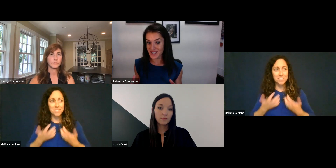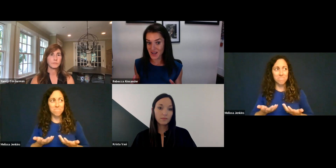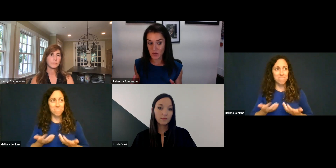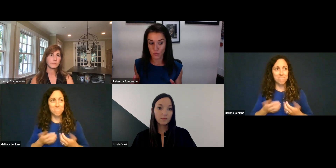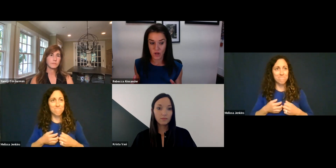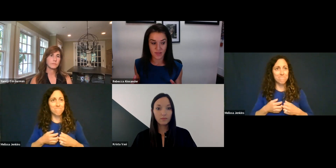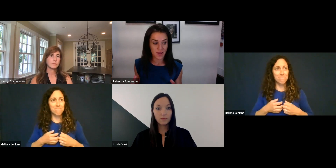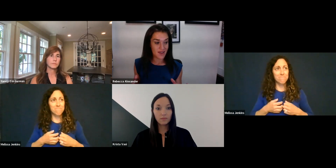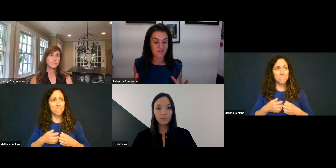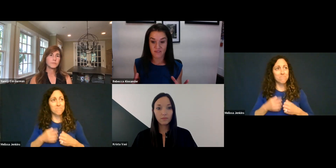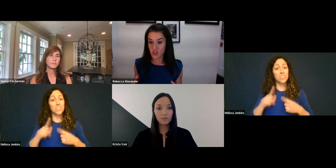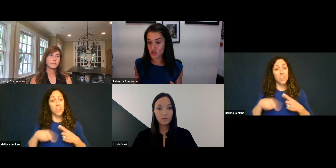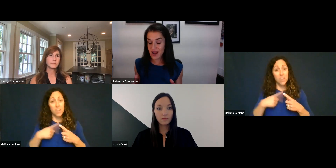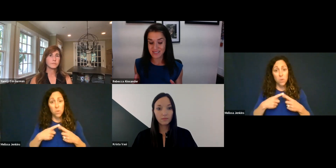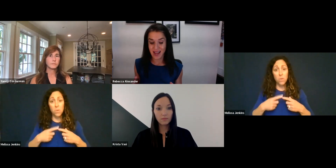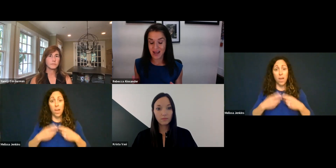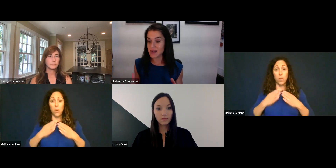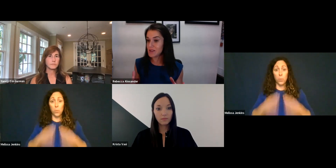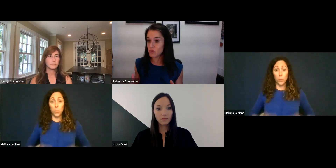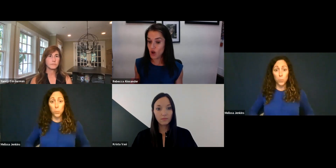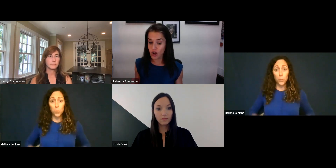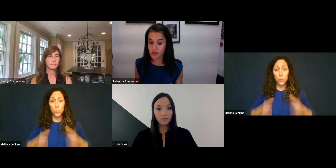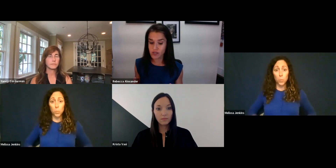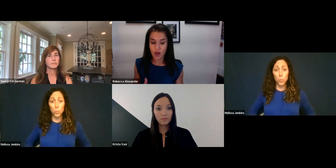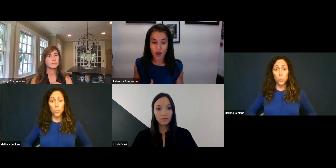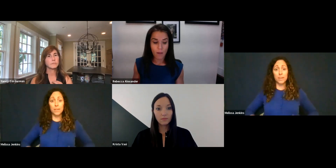that come with fear, anxiety, loss.